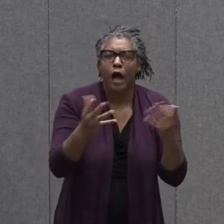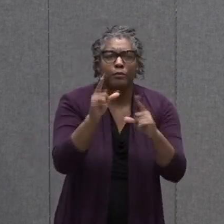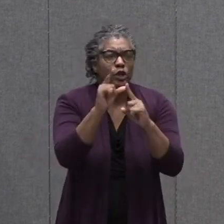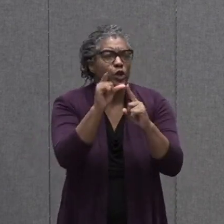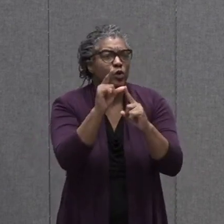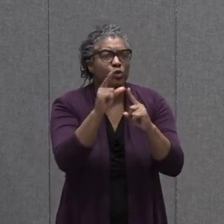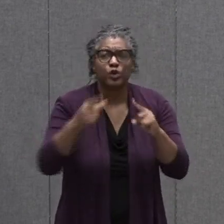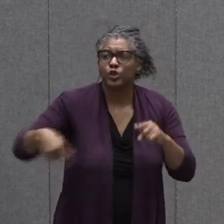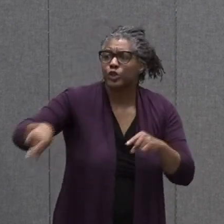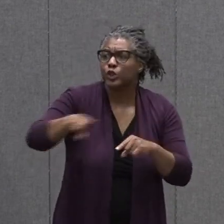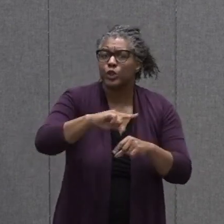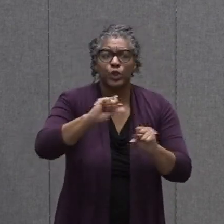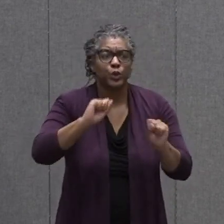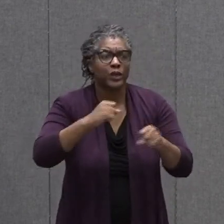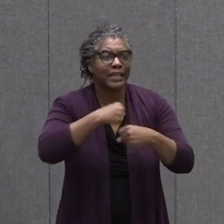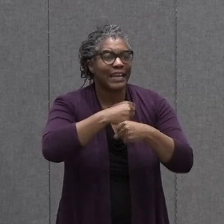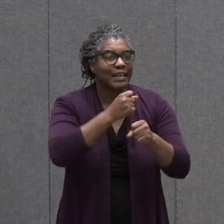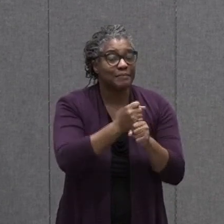Can you make more words with magic e?